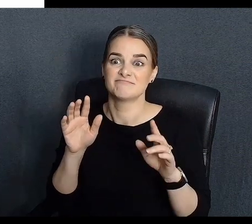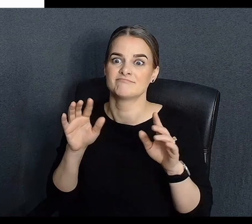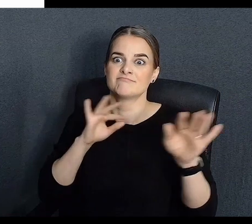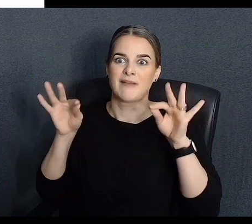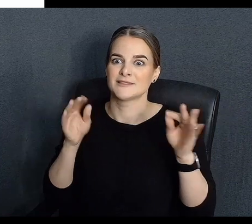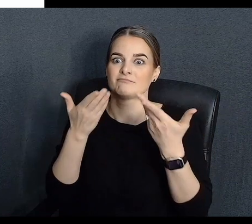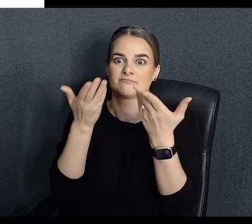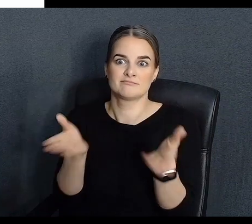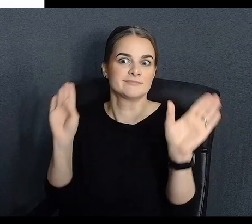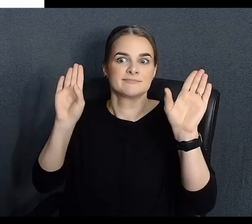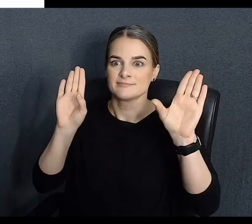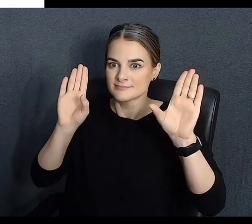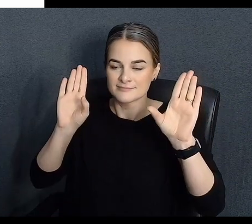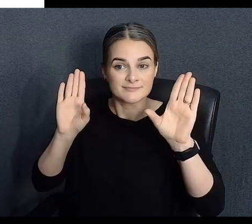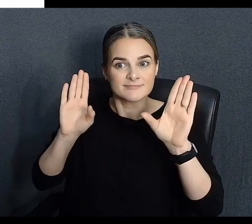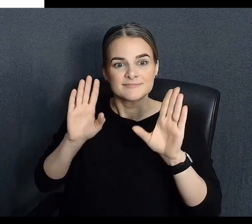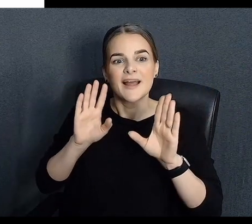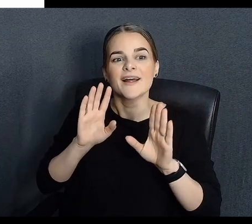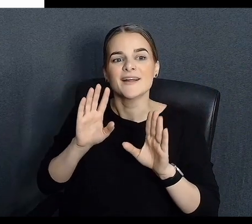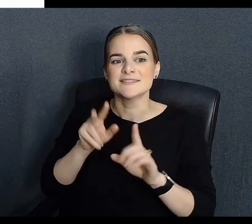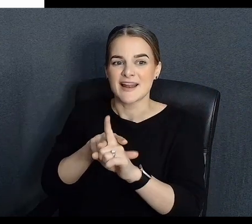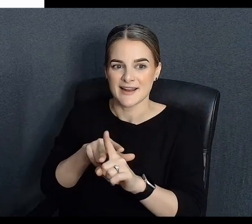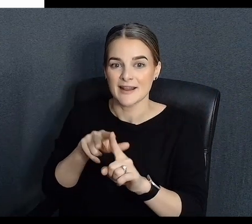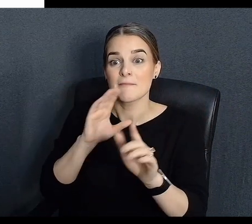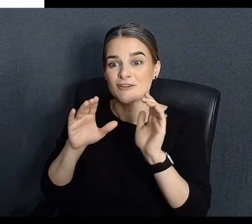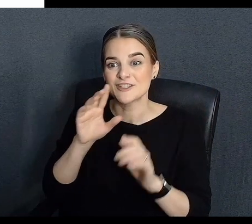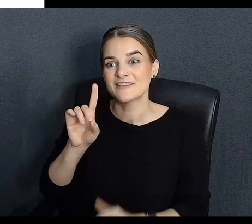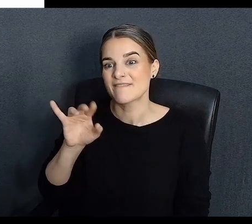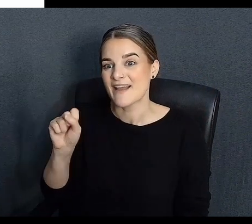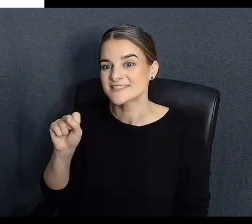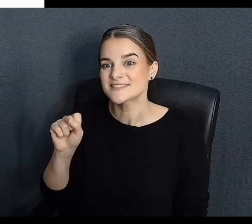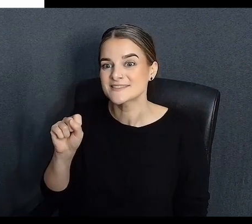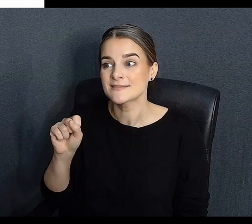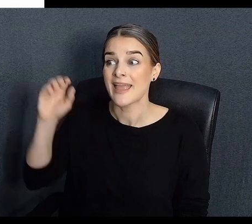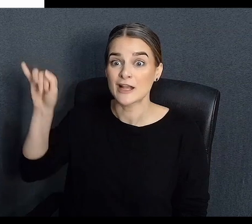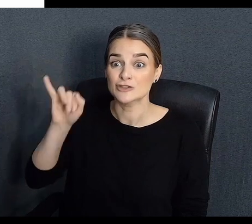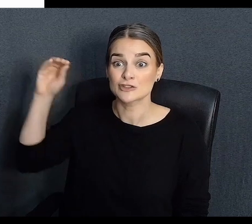a device that is funded through insurance, and it's dedicated only for communication.